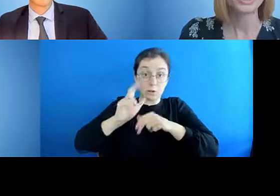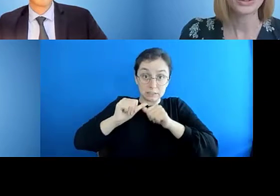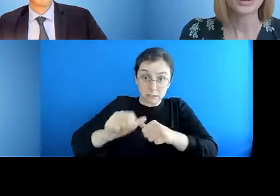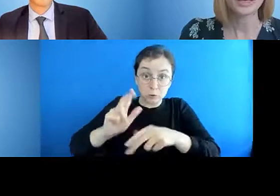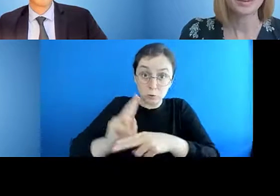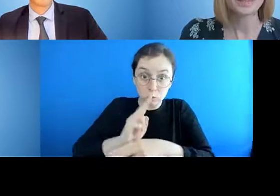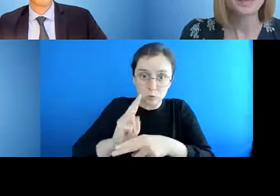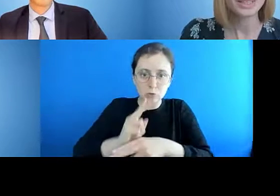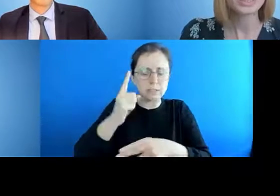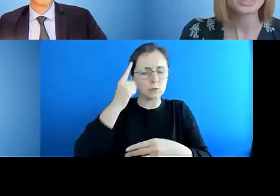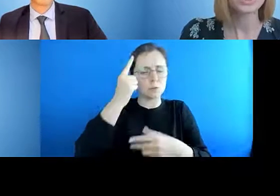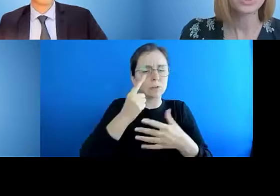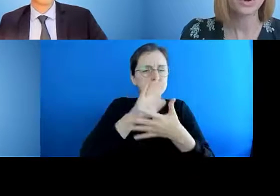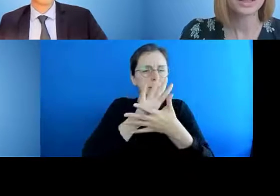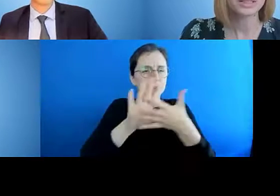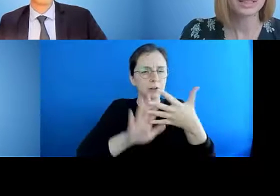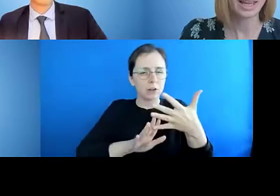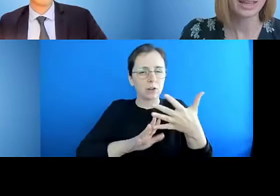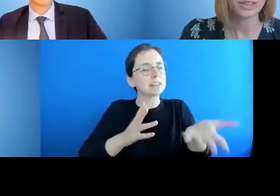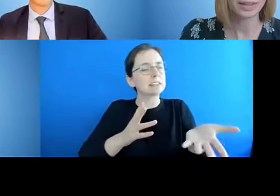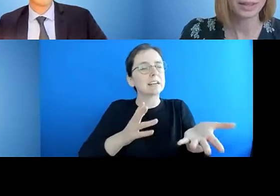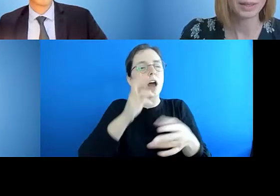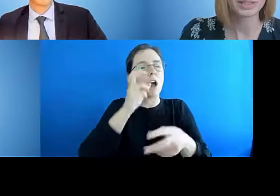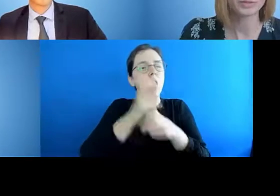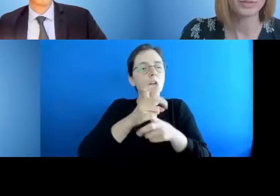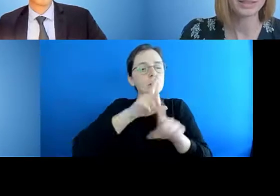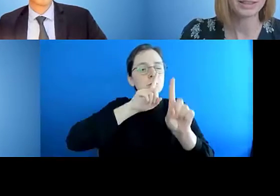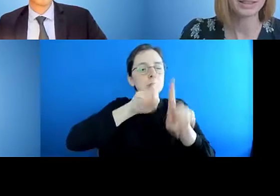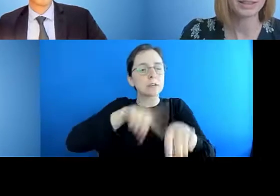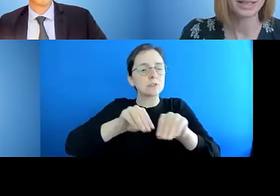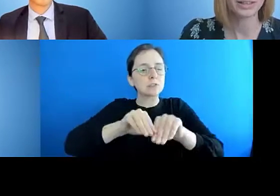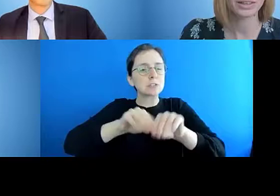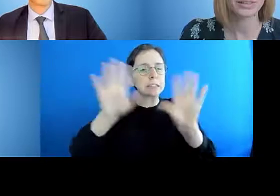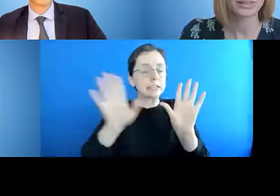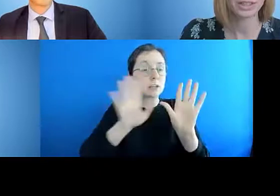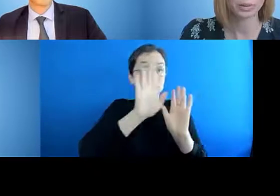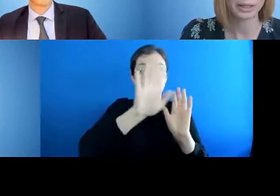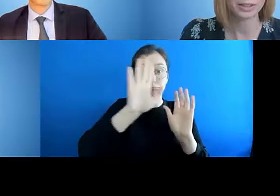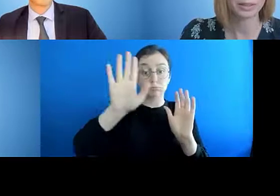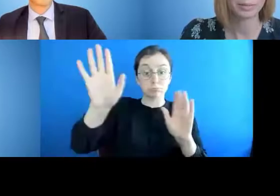so I guess it's a little hard to answer that because it will vary depending on the situation,